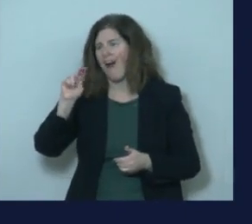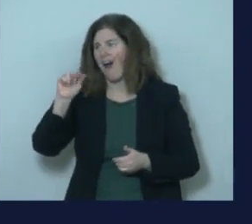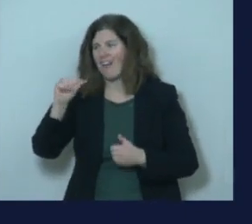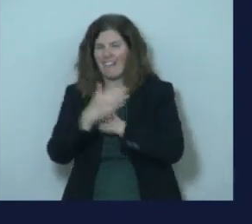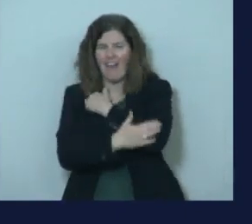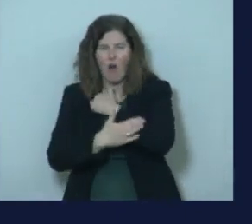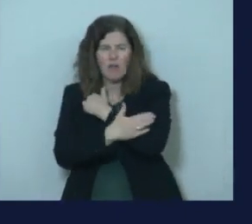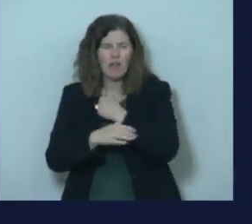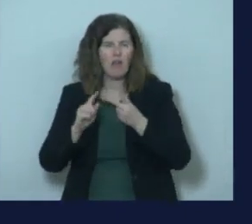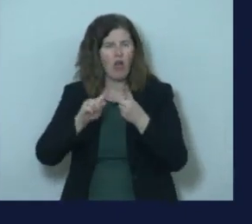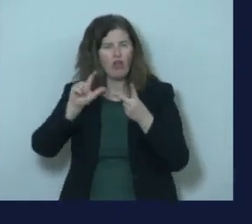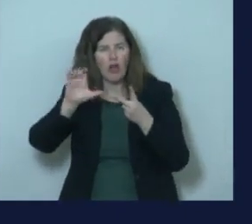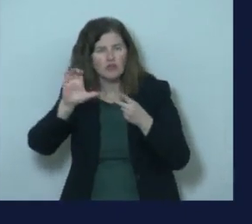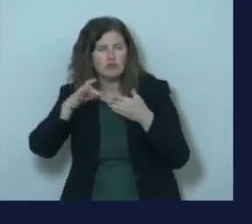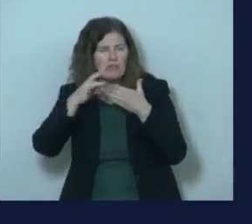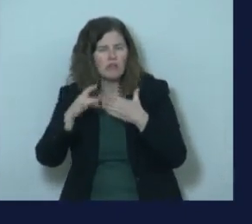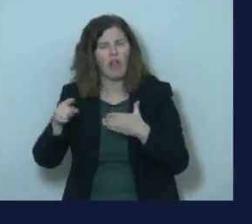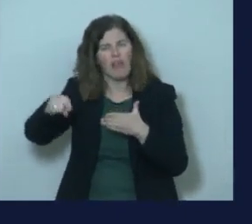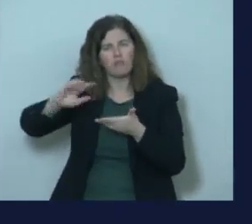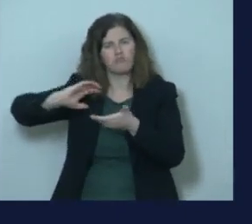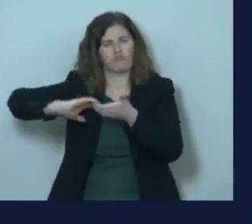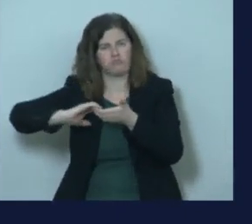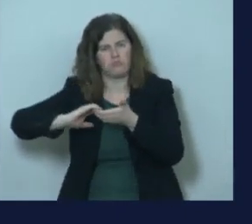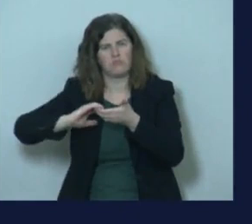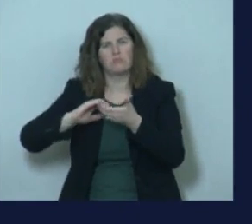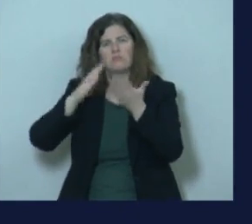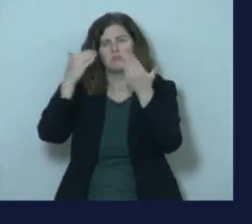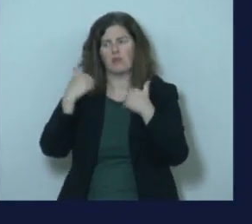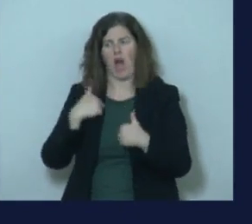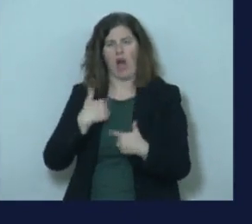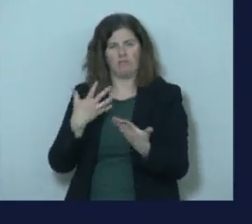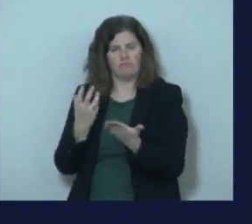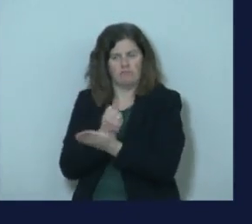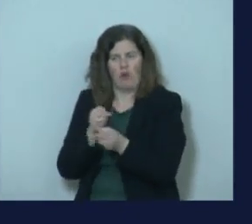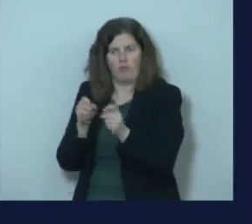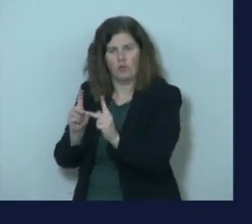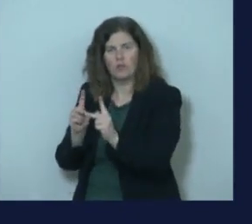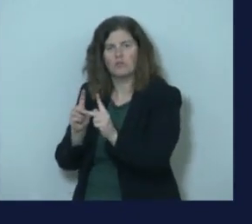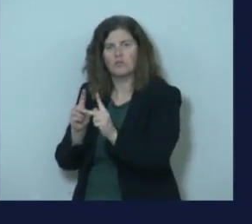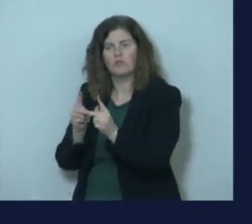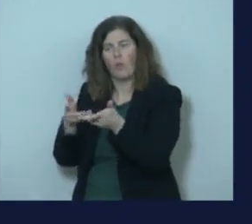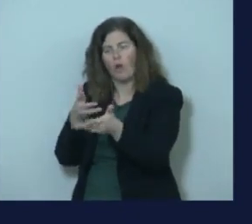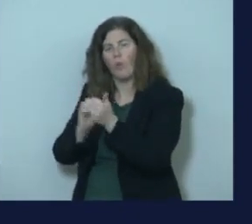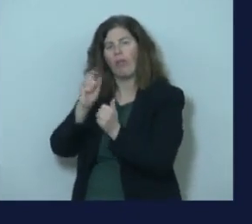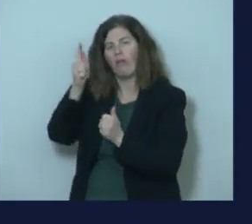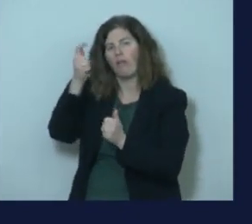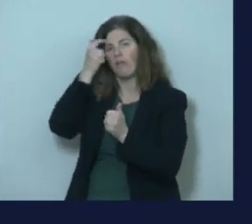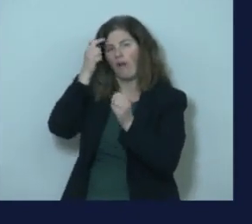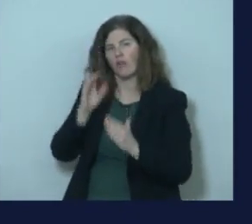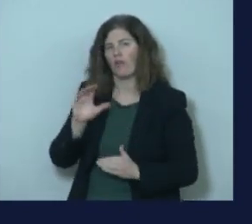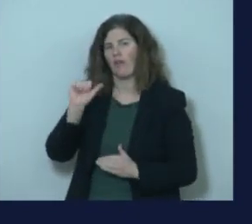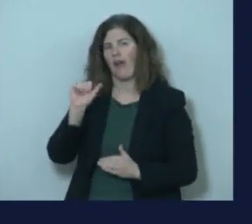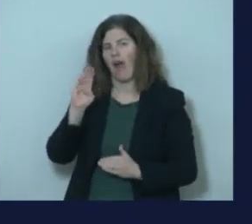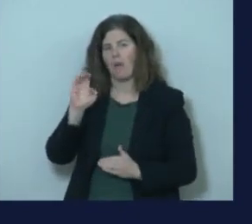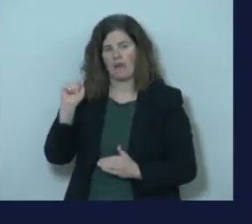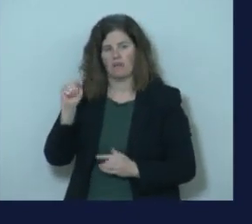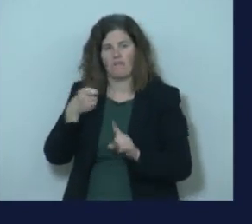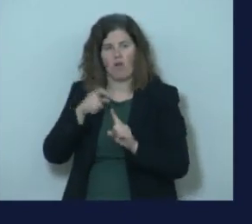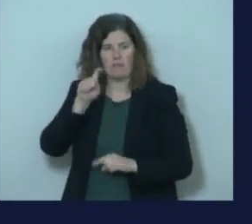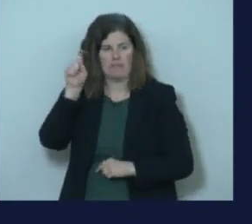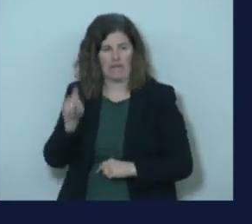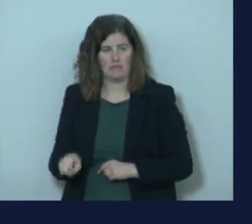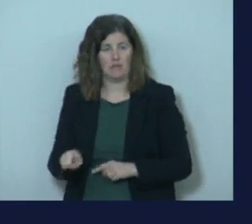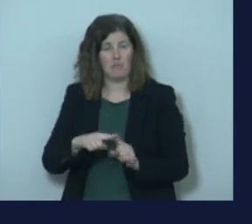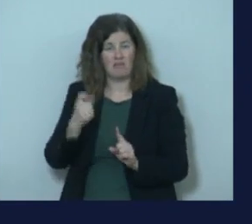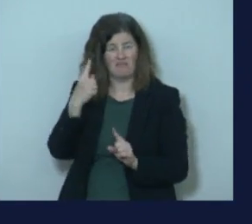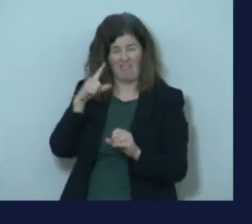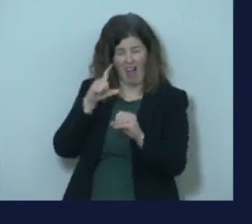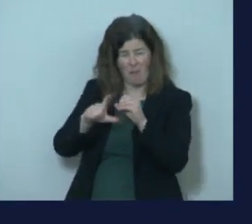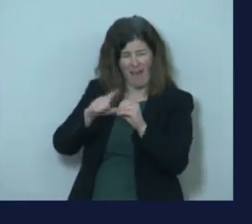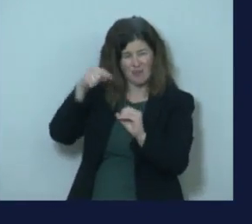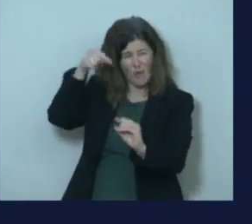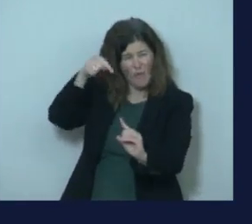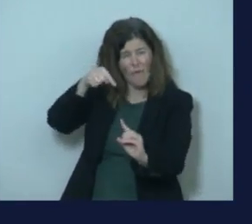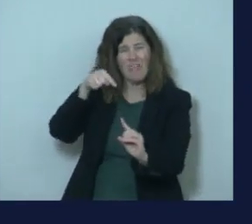WE ARE WORKING TOGETHER AND I CAN TELL YOU THAT WE ARE WORKING WITH COUNTY ELECTED LEADERS AND OTHERS.